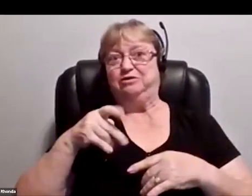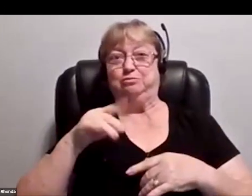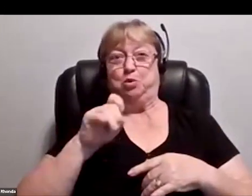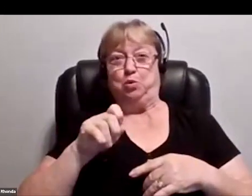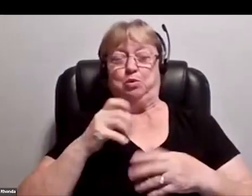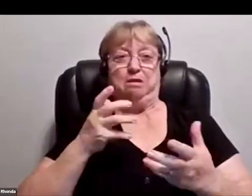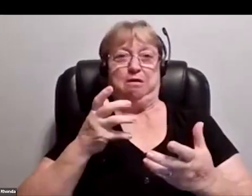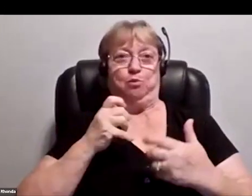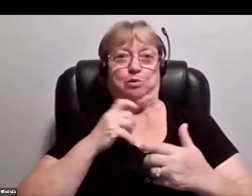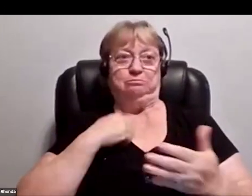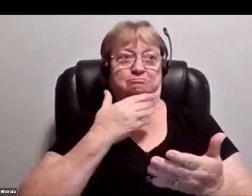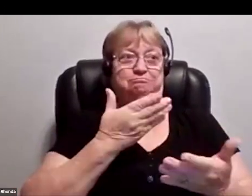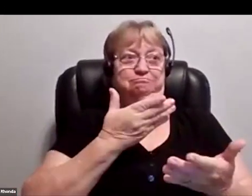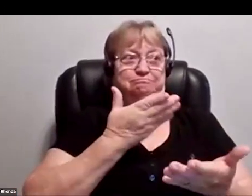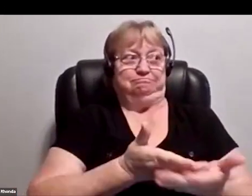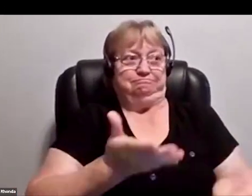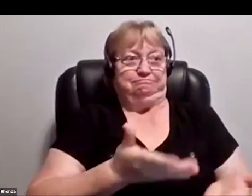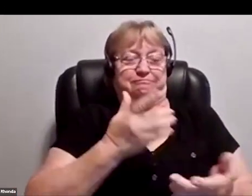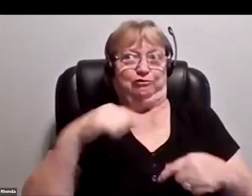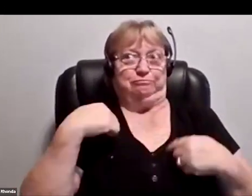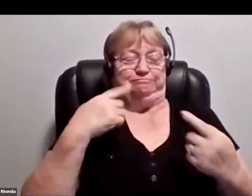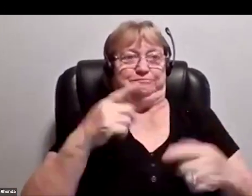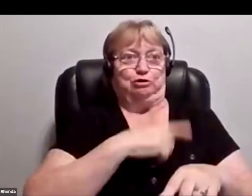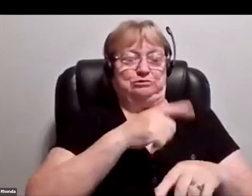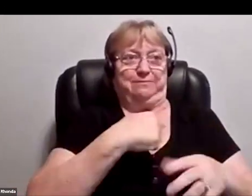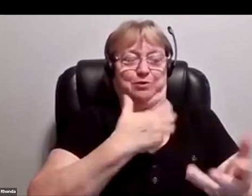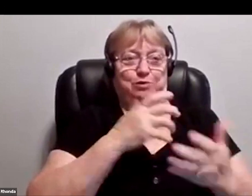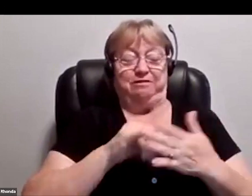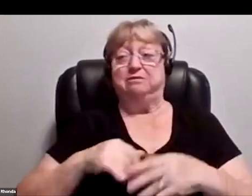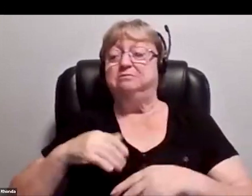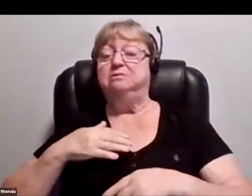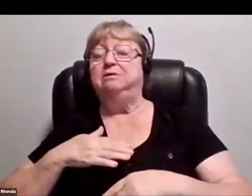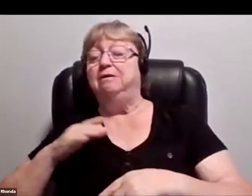It was an easy decision for me to apply. My background was originally in engineering,